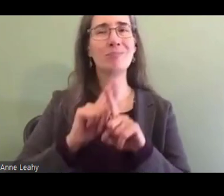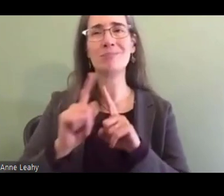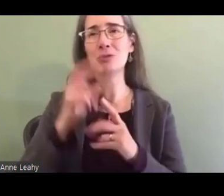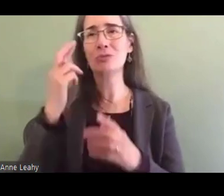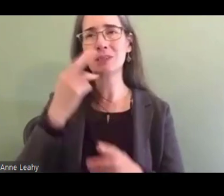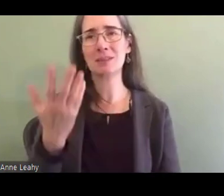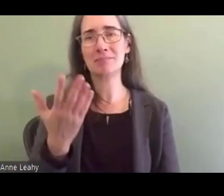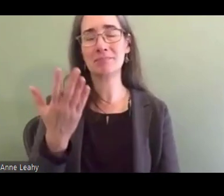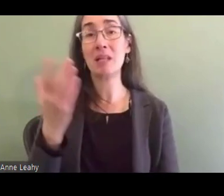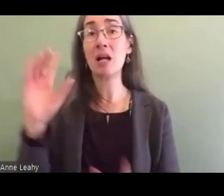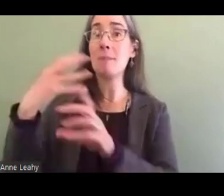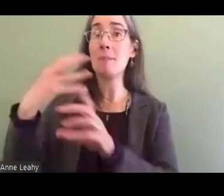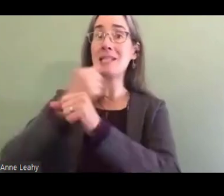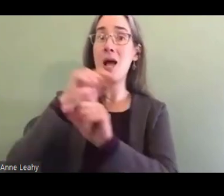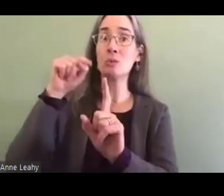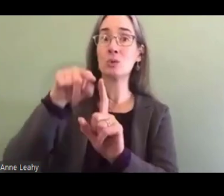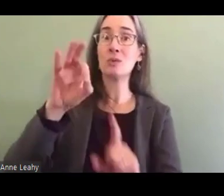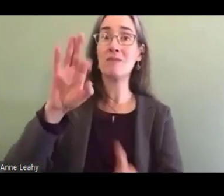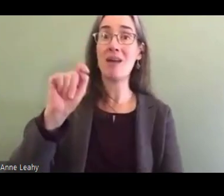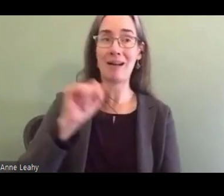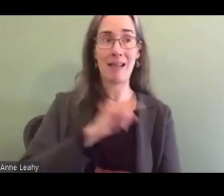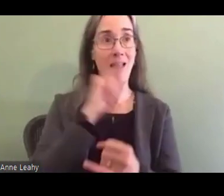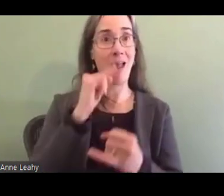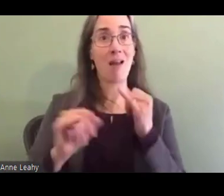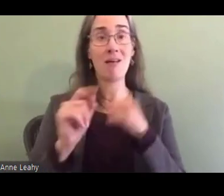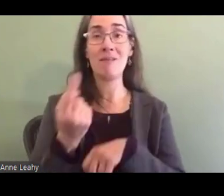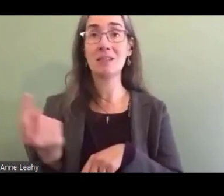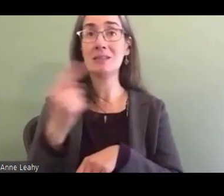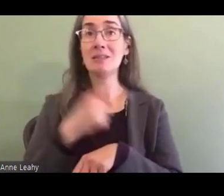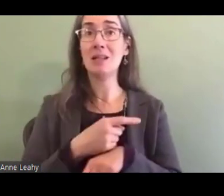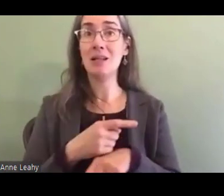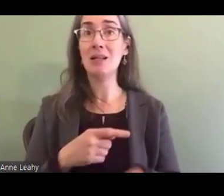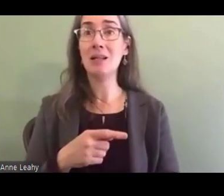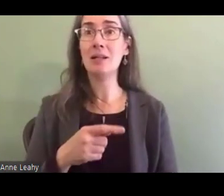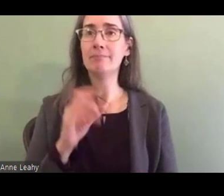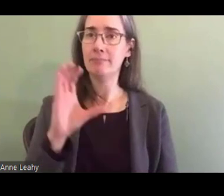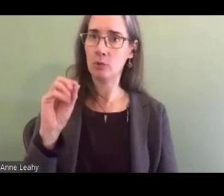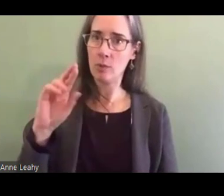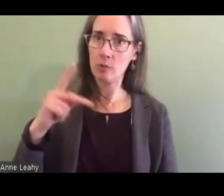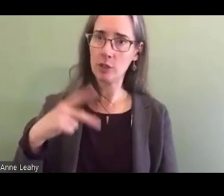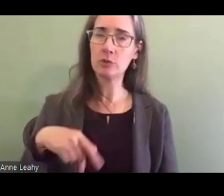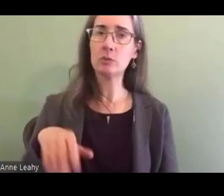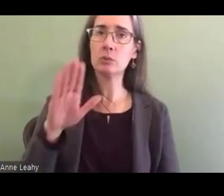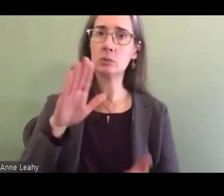It comes down to the fact that at the end of the day, corporations, schools,